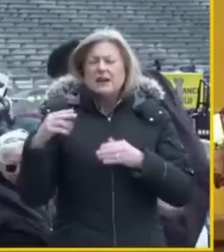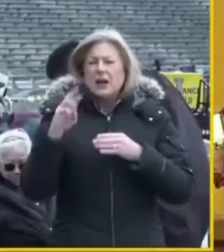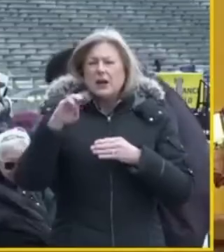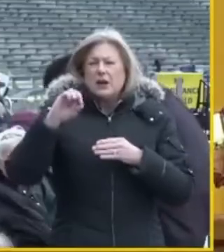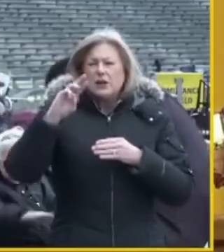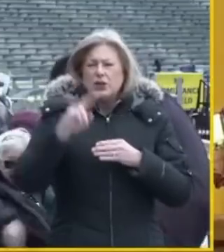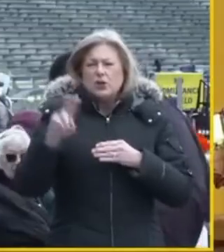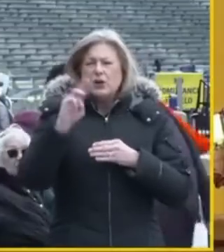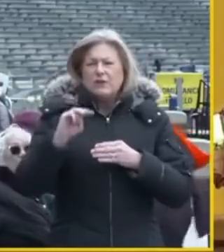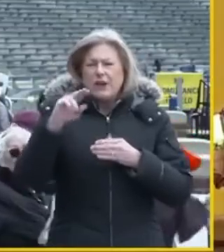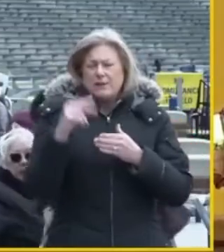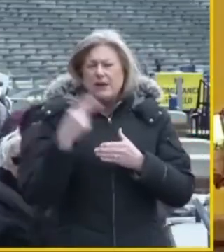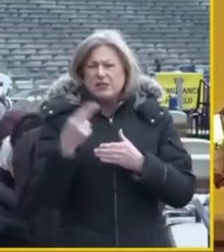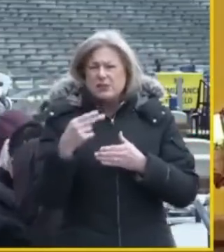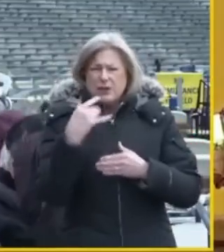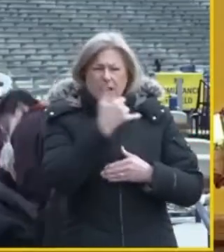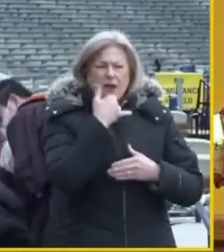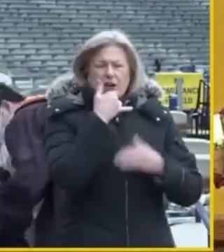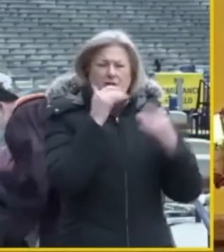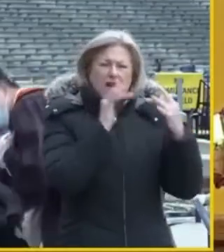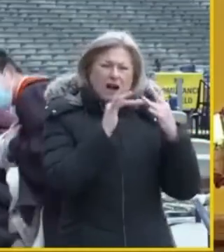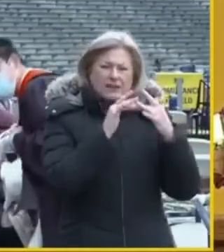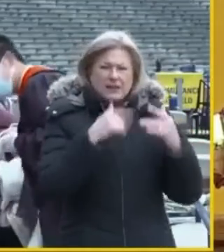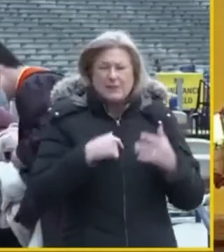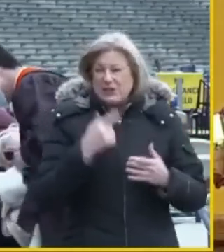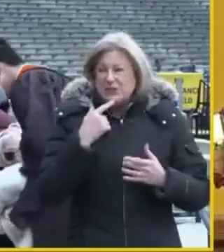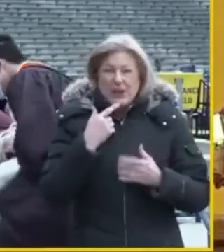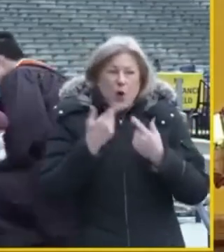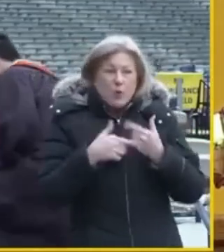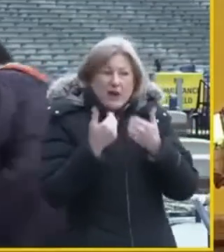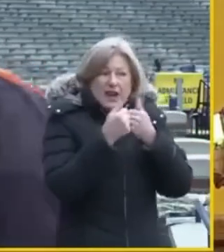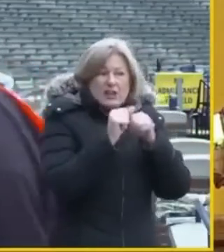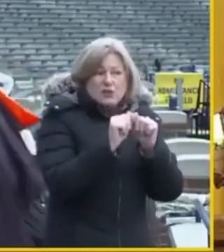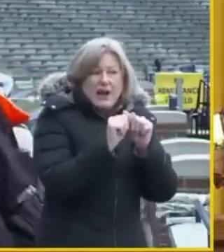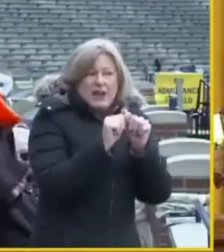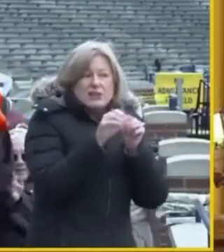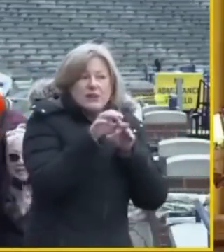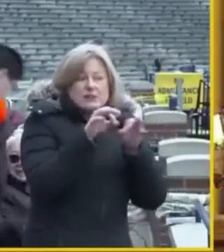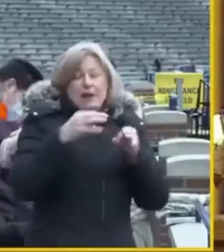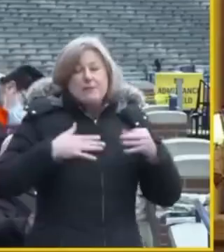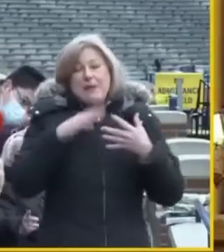And she said the same. When I tried to explain my scheduling conflict to her,